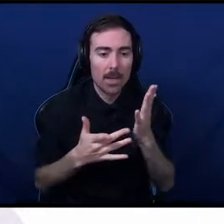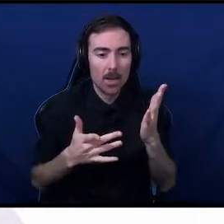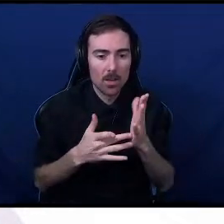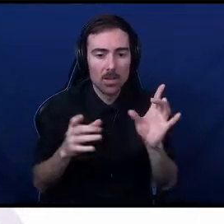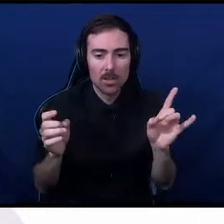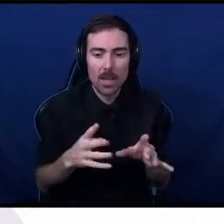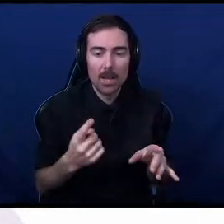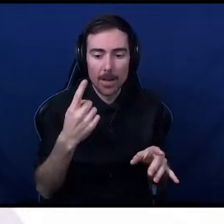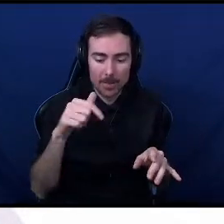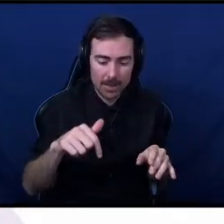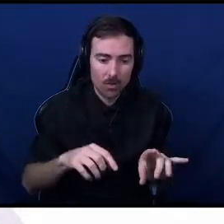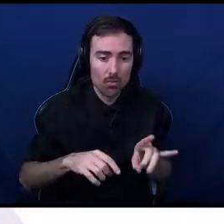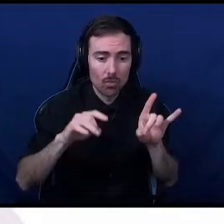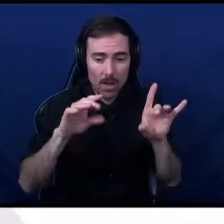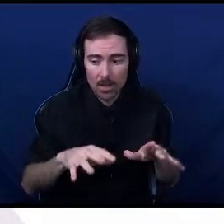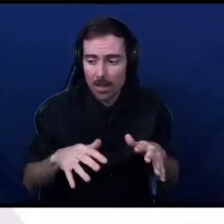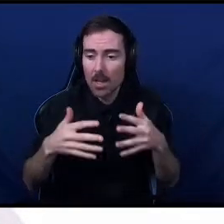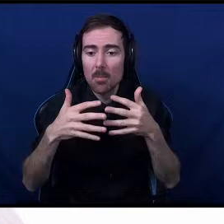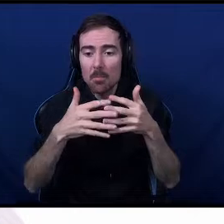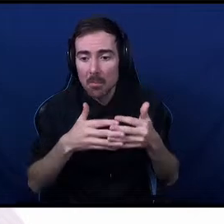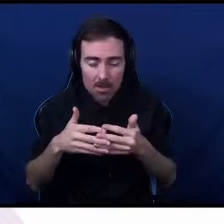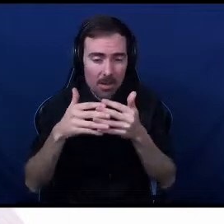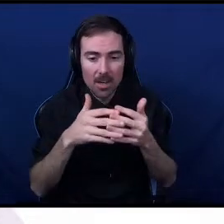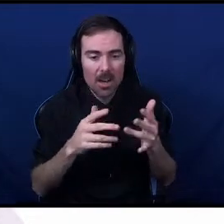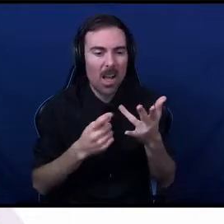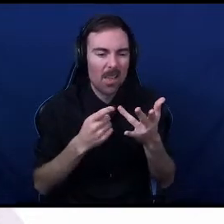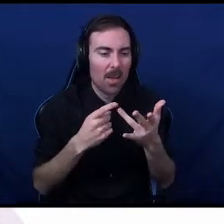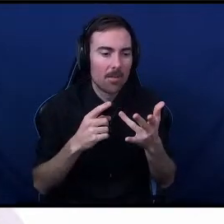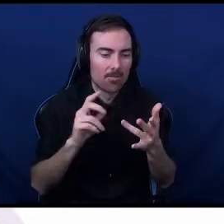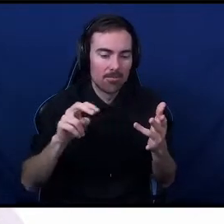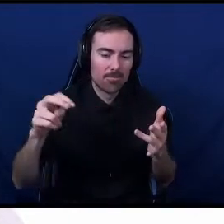parts of the world. So I've been 17 years at Cerebral Palsy